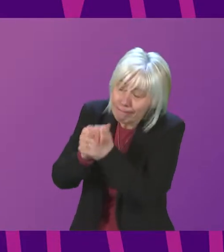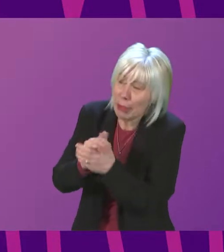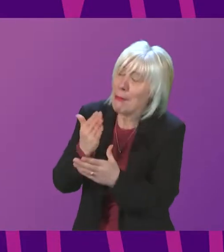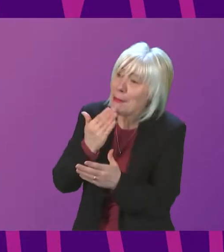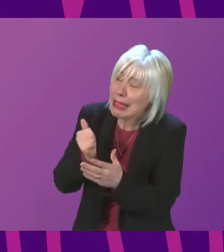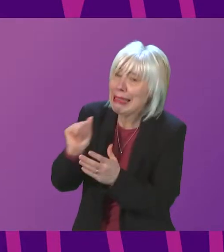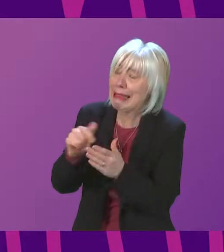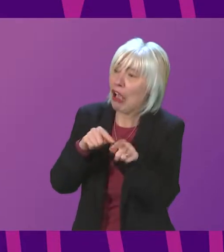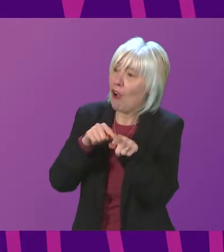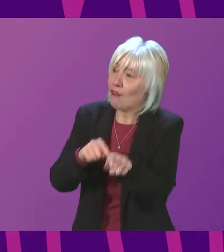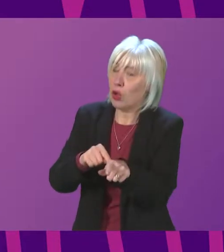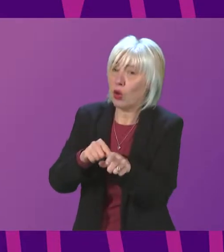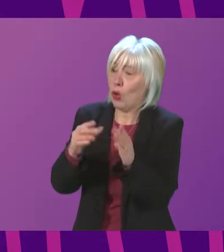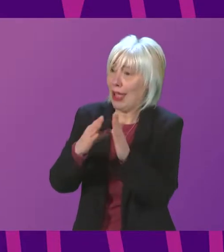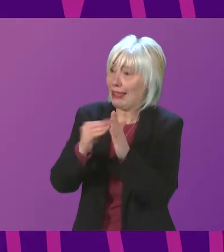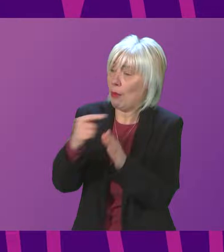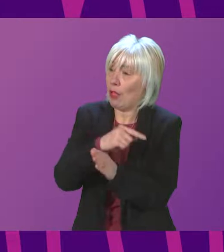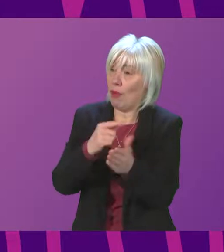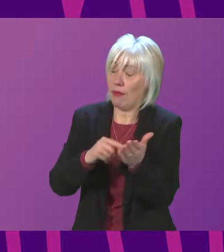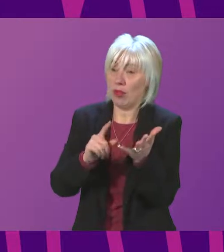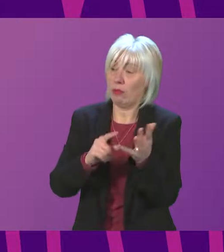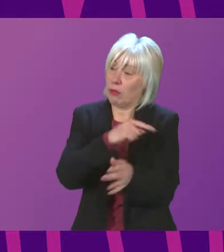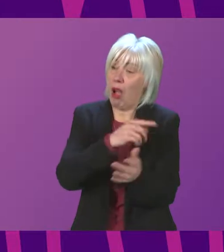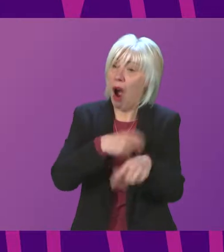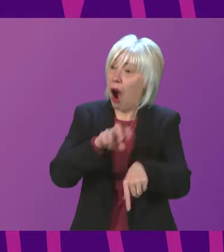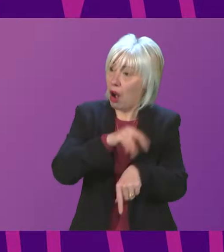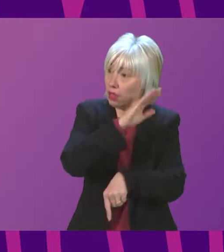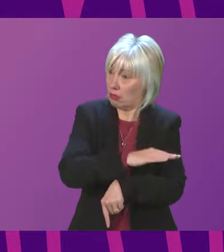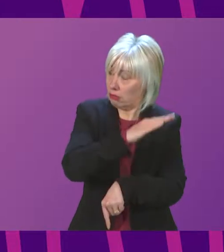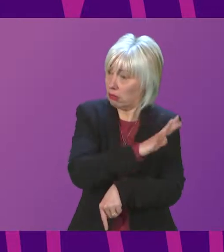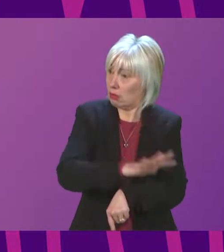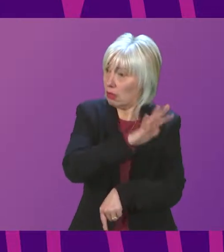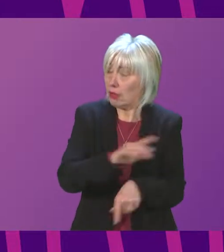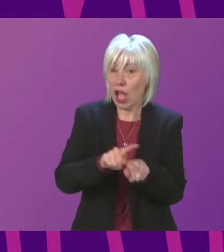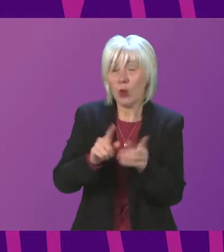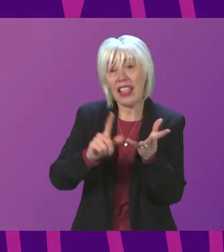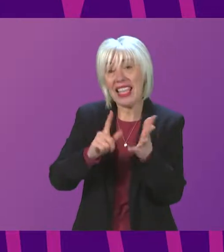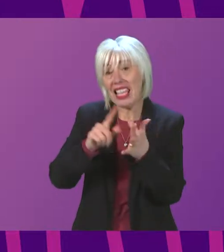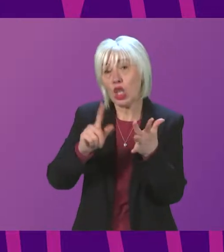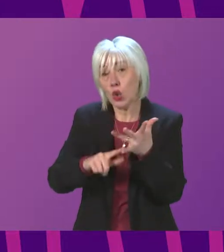the example of the Republic of Ireland and the whole European Union, and allow anyone